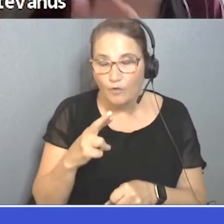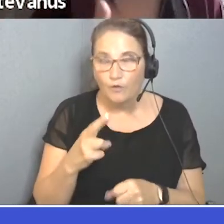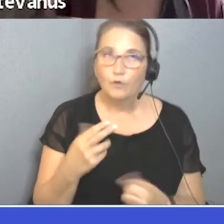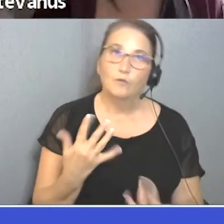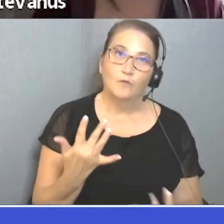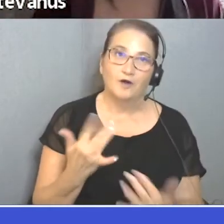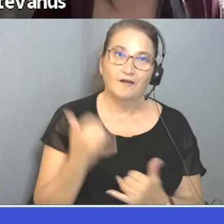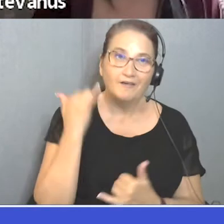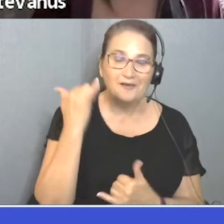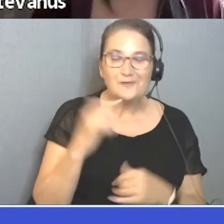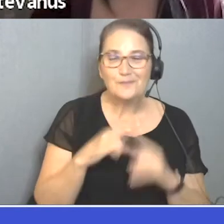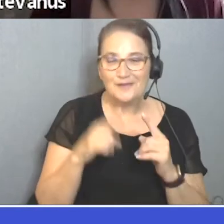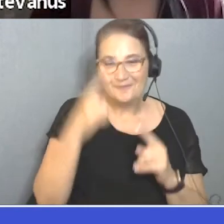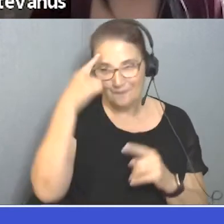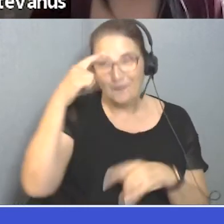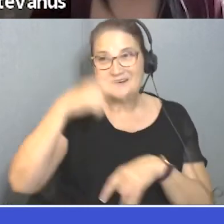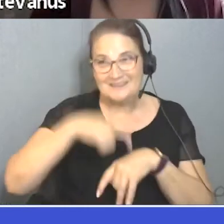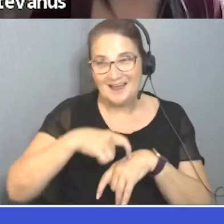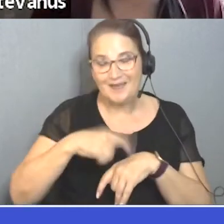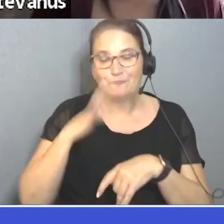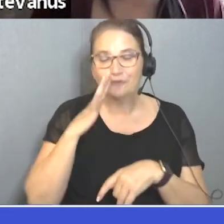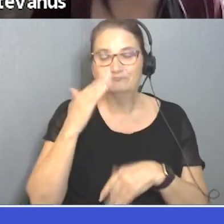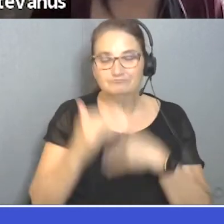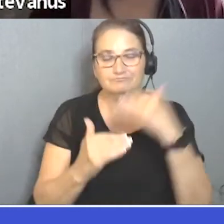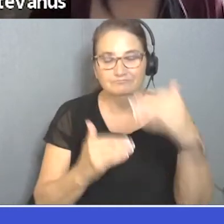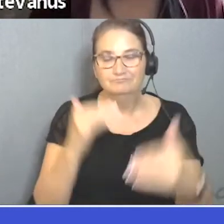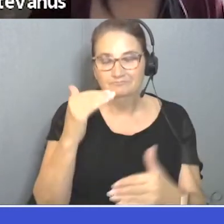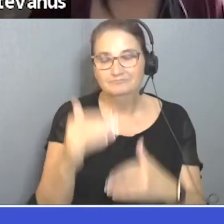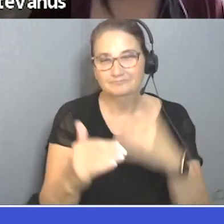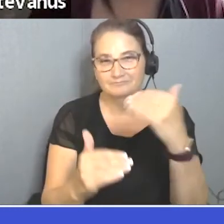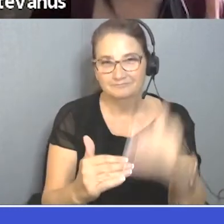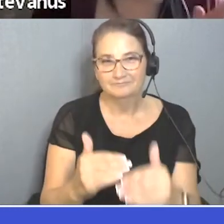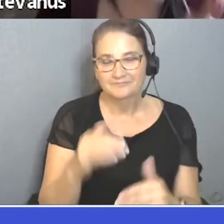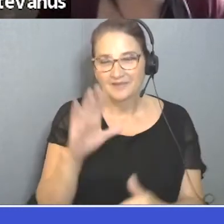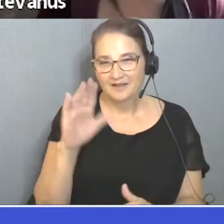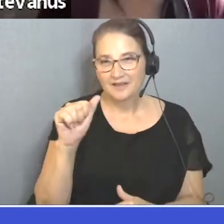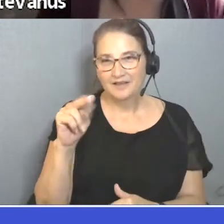know for the sake of time, I'm going to move us through the canvas.